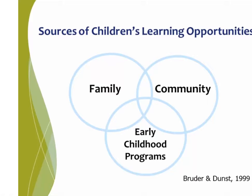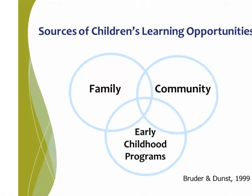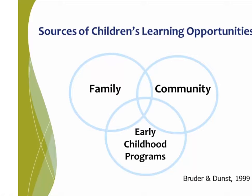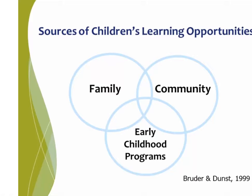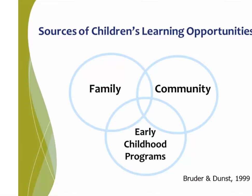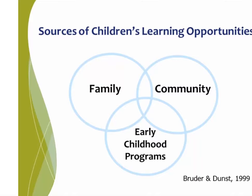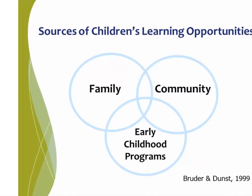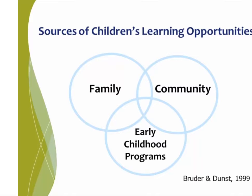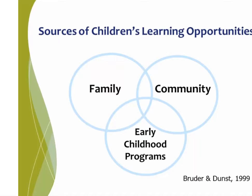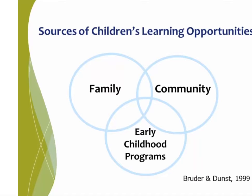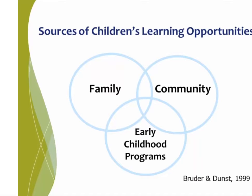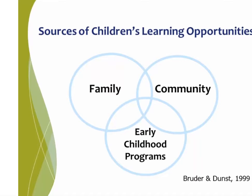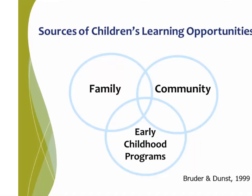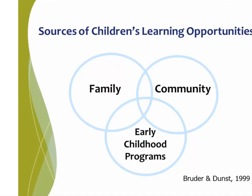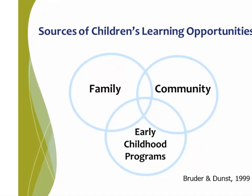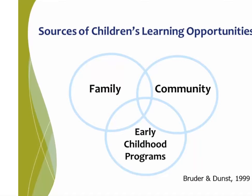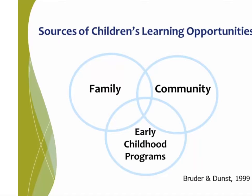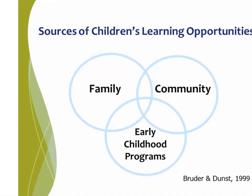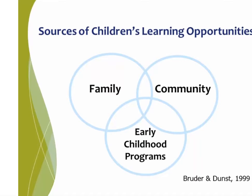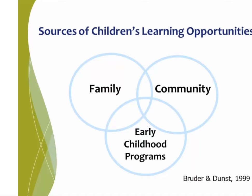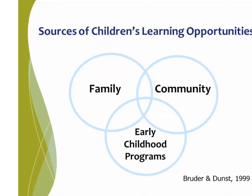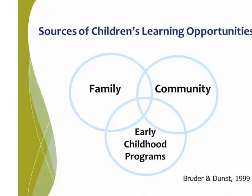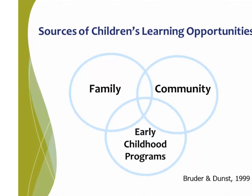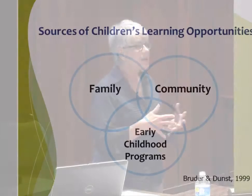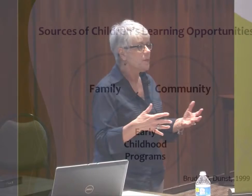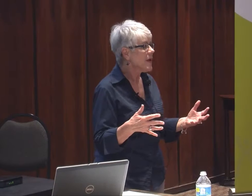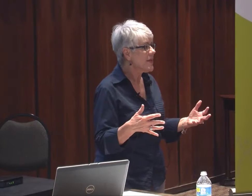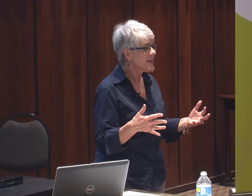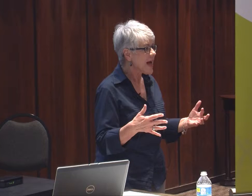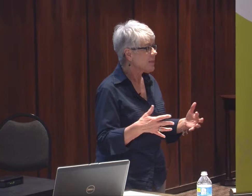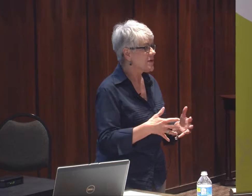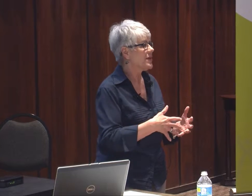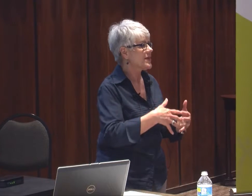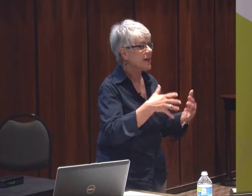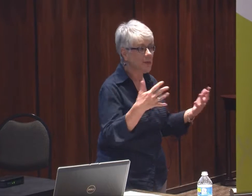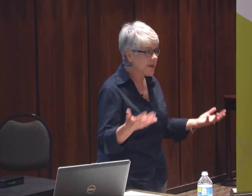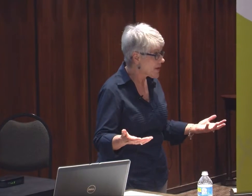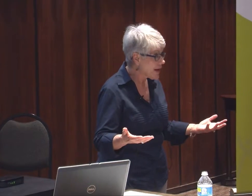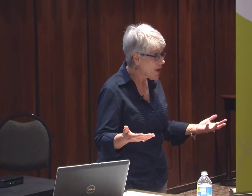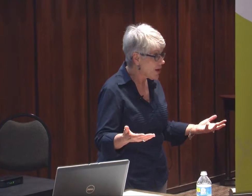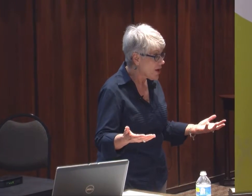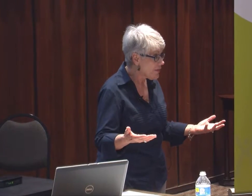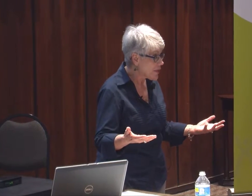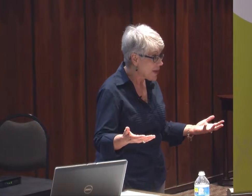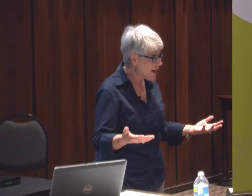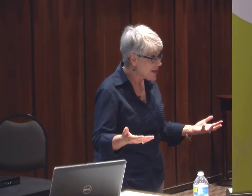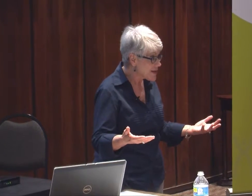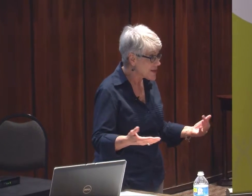are. So you know I mean like for kid in school we miss opportunities like when they're getting on and off the bus,